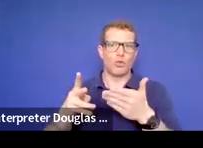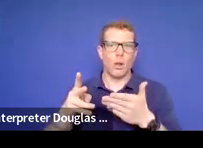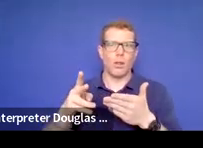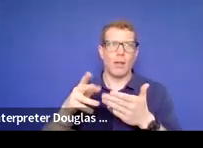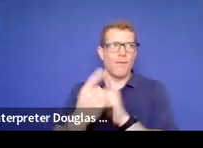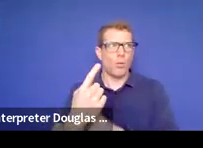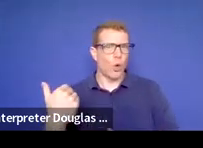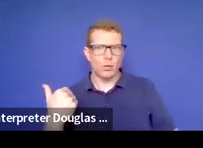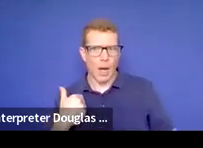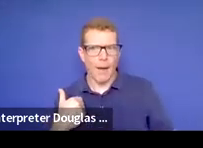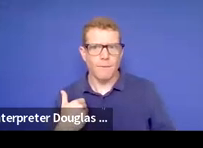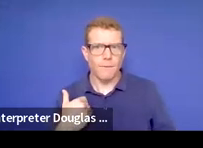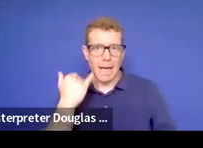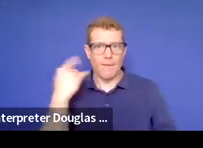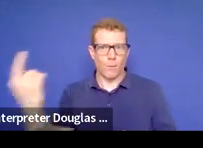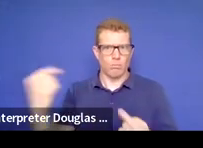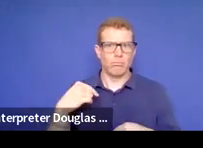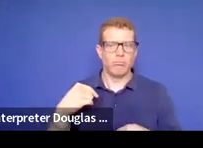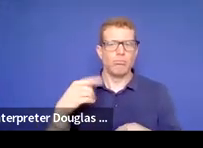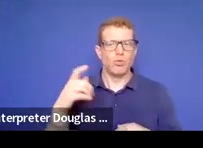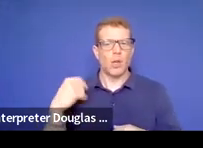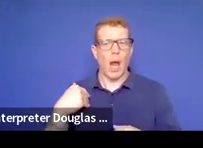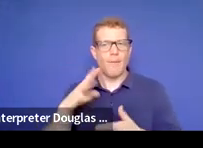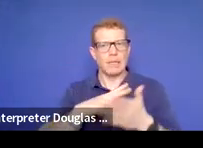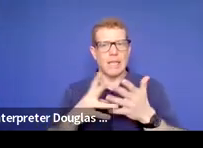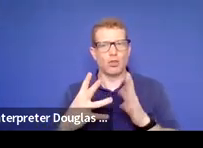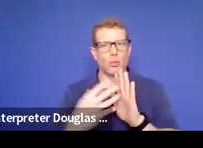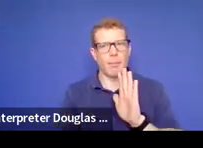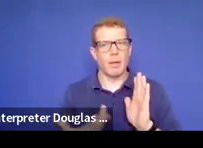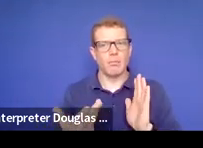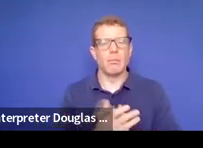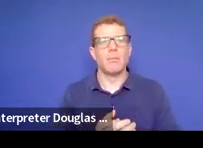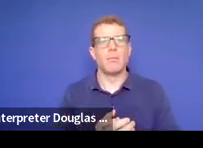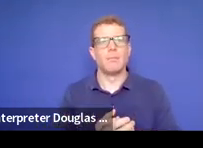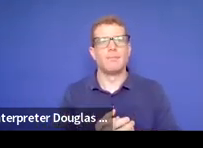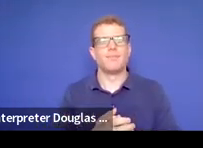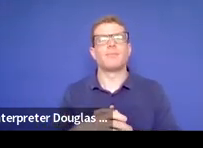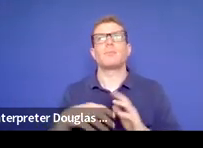So all of that was included in your presentation. and then we have